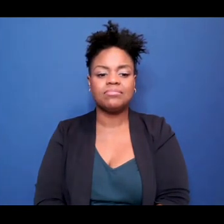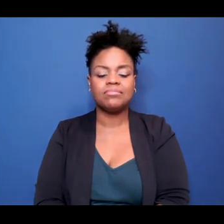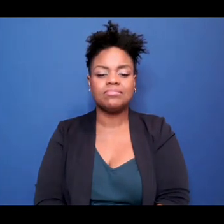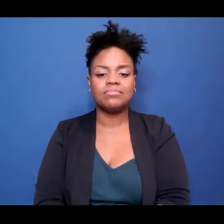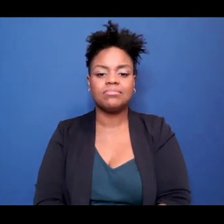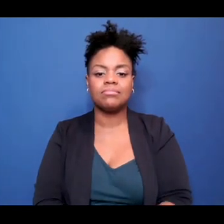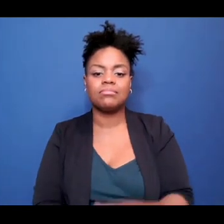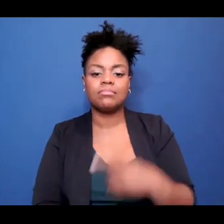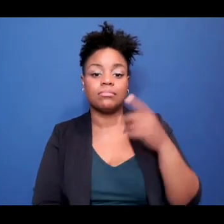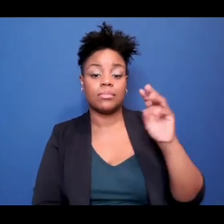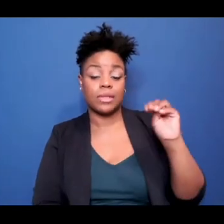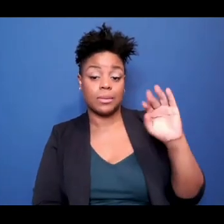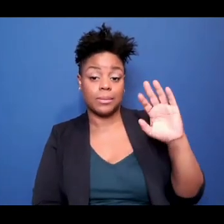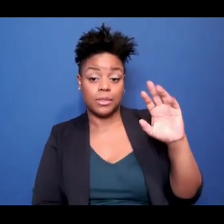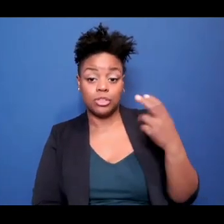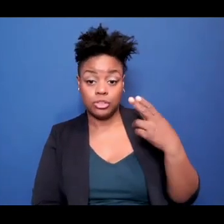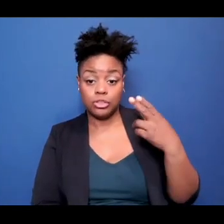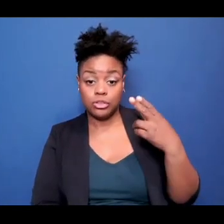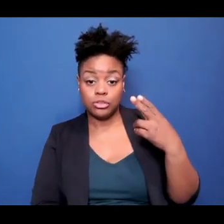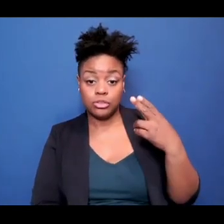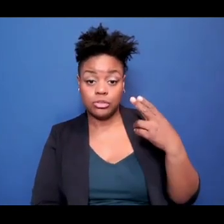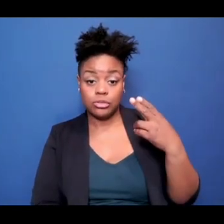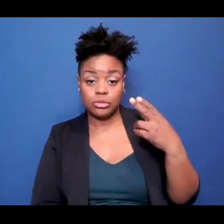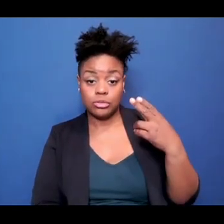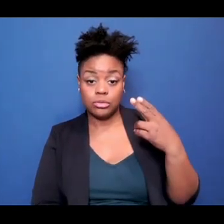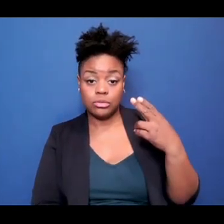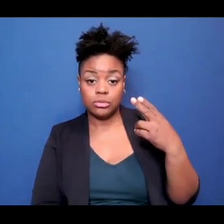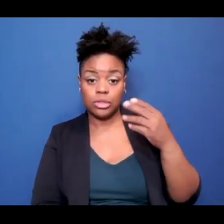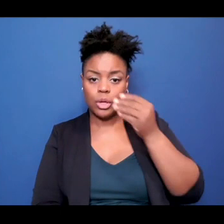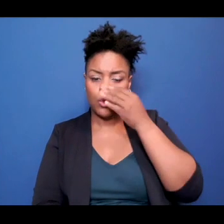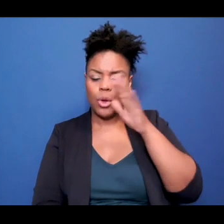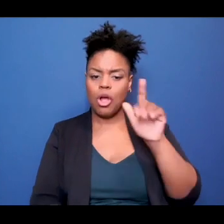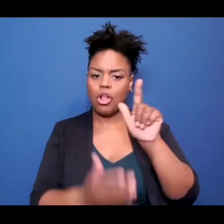POST REPORTED ON RESTAURANTS IN MICHIGAN THAT HAVE BEEN IGNORING PUBLIC HEALTH GUIDANCE FILLING